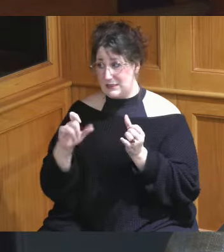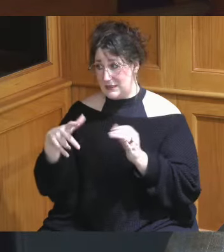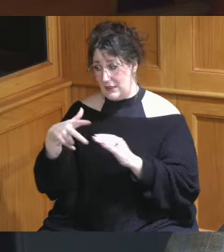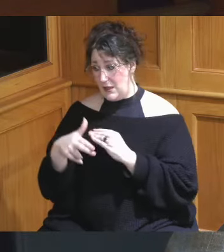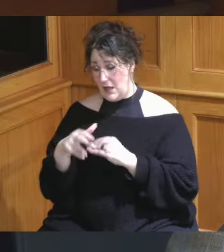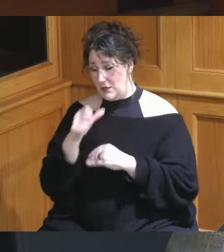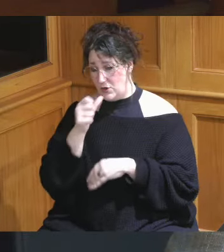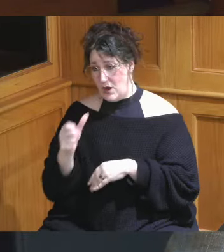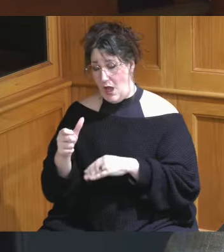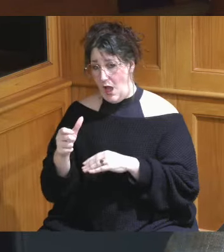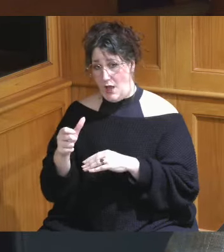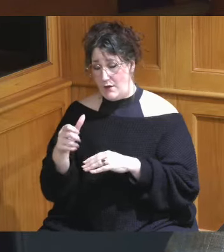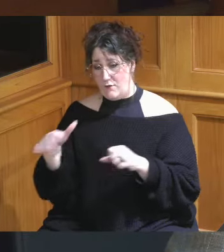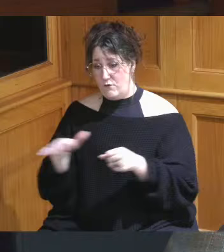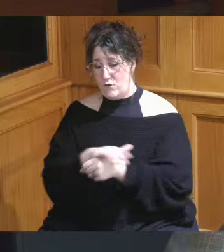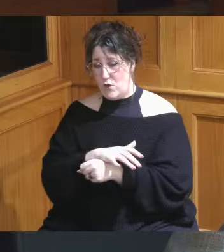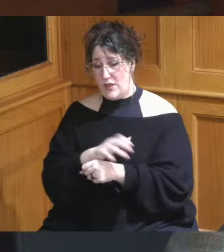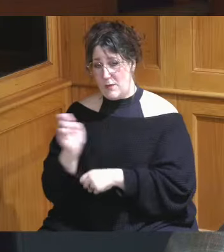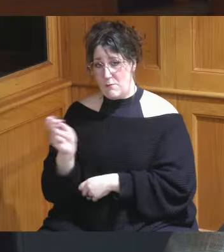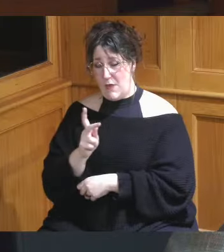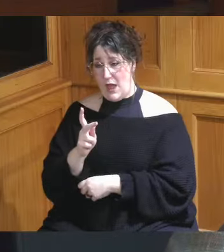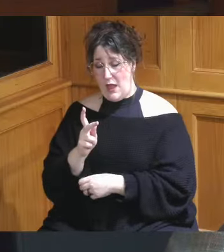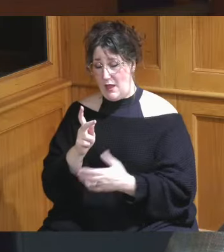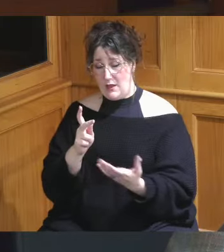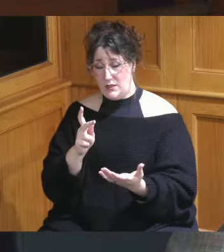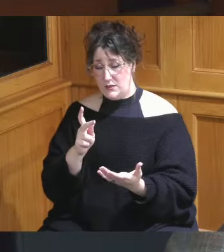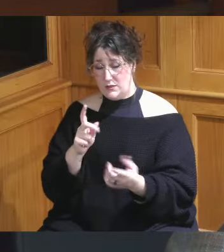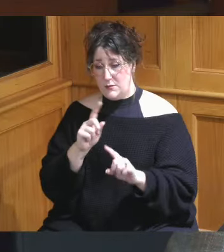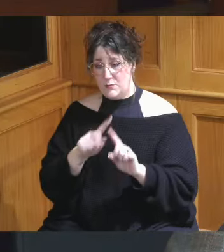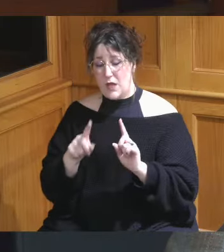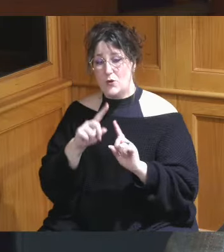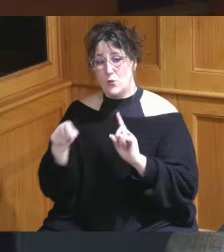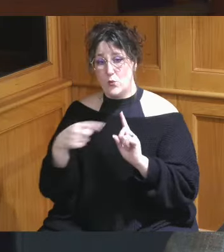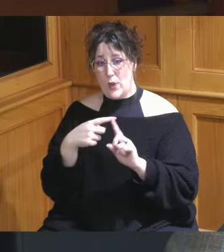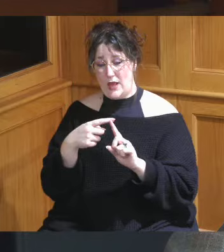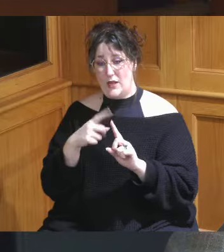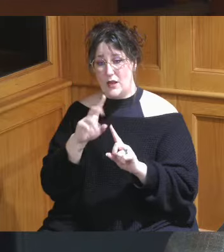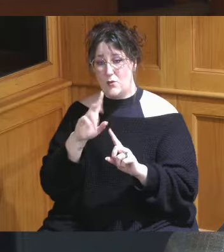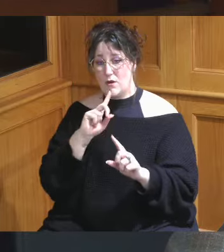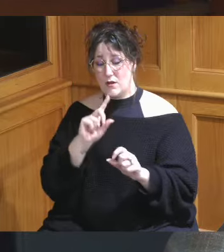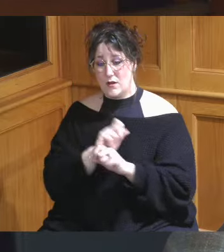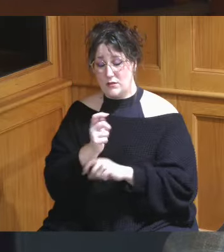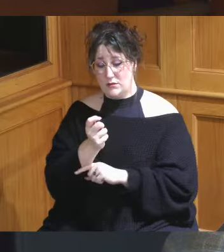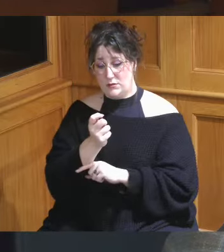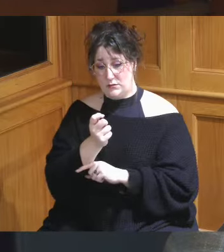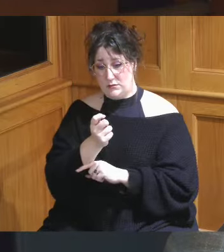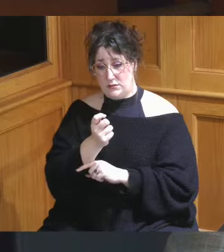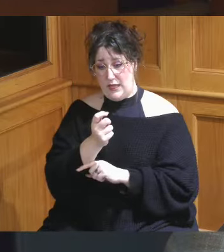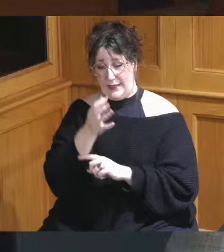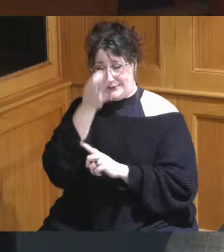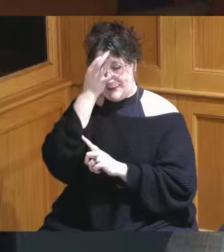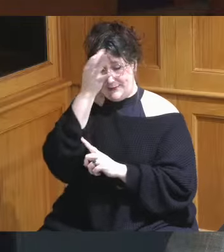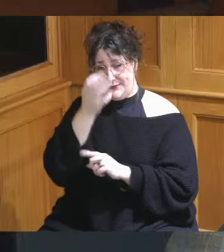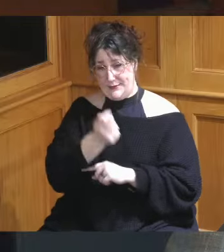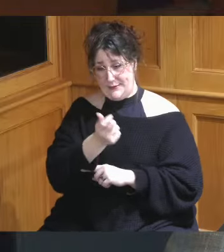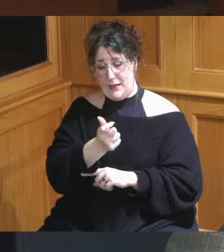not all the way put back whole but when they were almost eliminated the bus was able to partner with